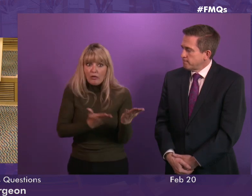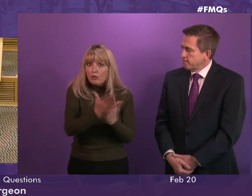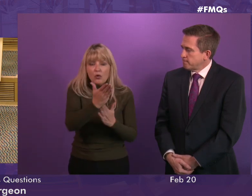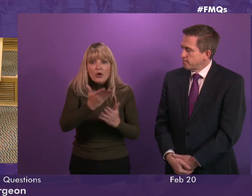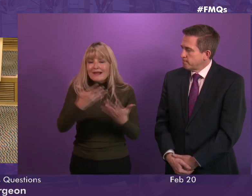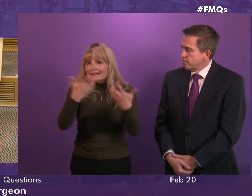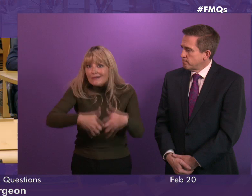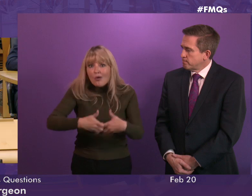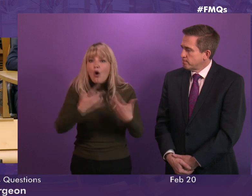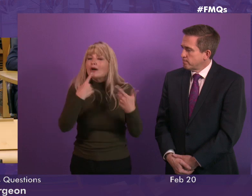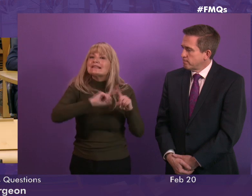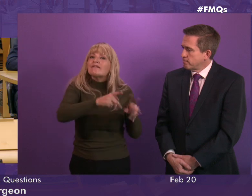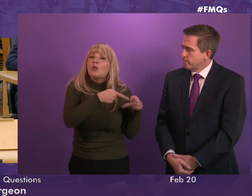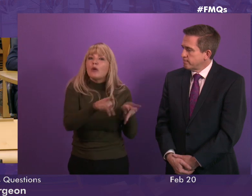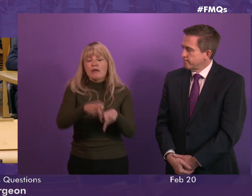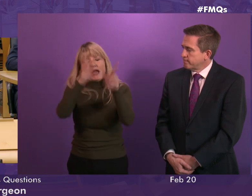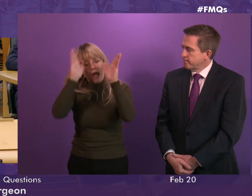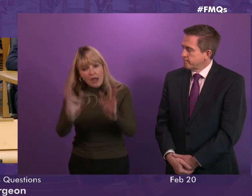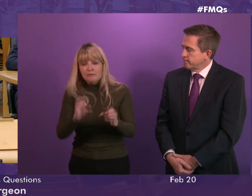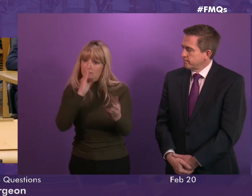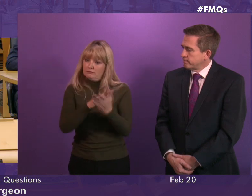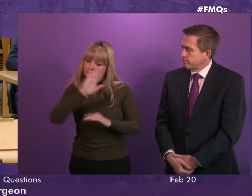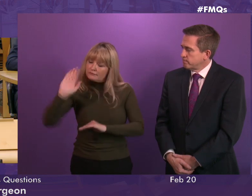that their services are accessible and we will continue to make sure that health boards